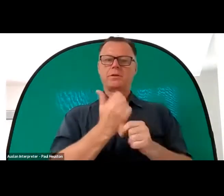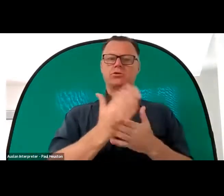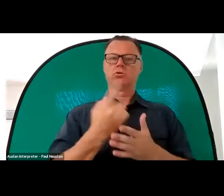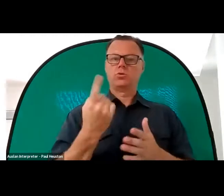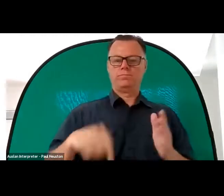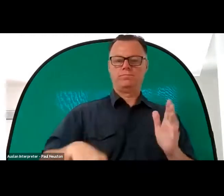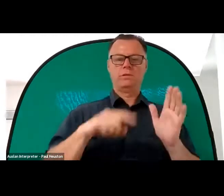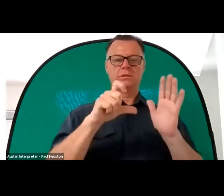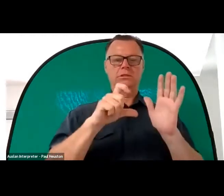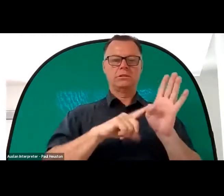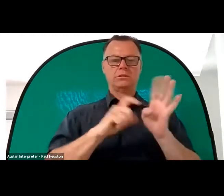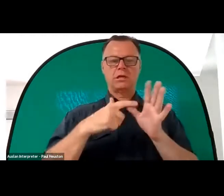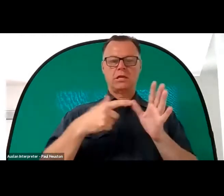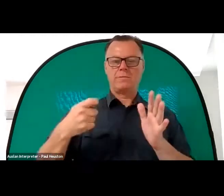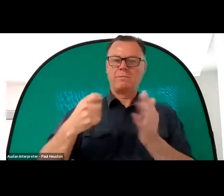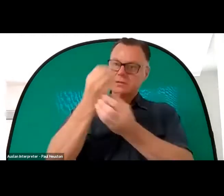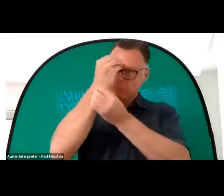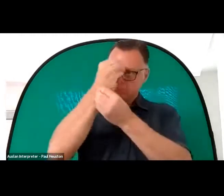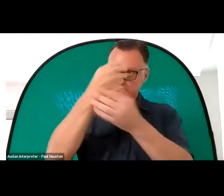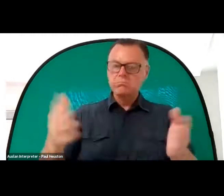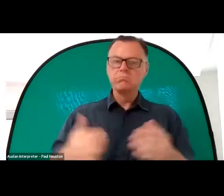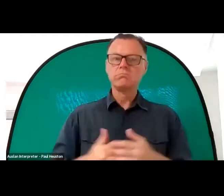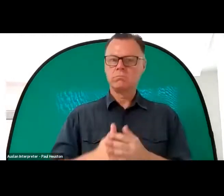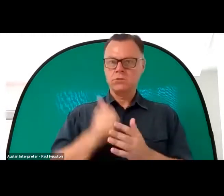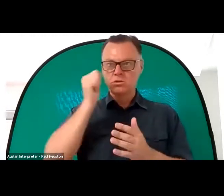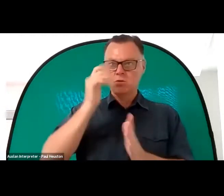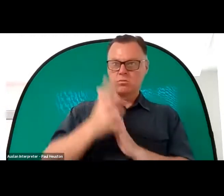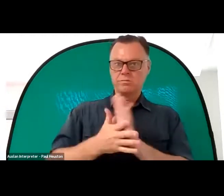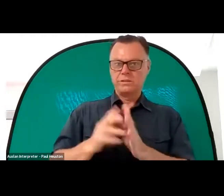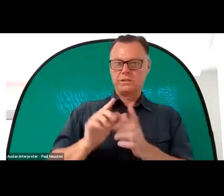we really wanted to make sure that our members understood